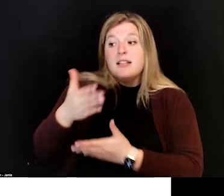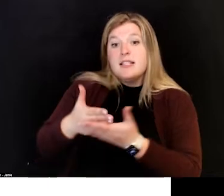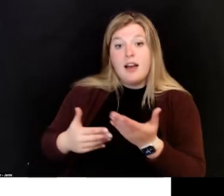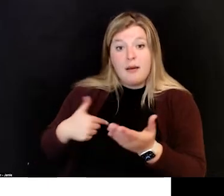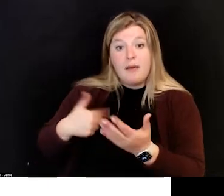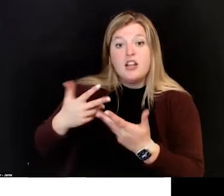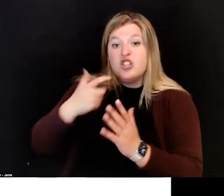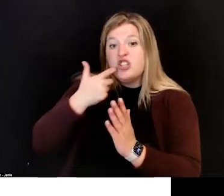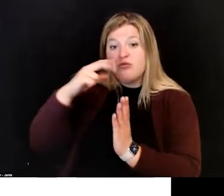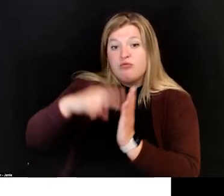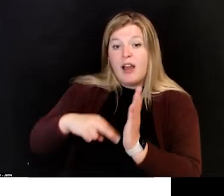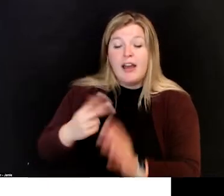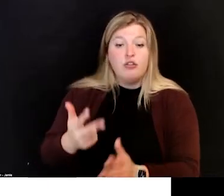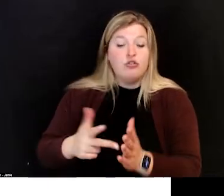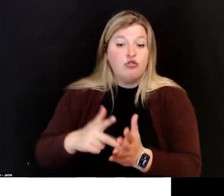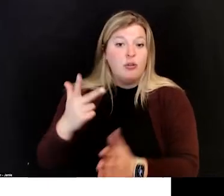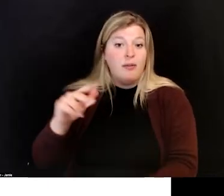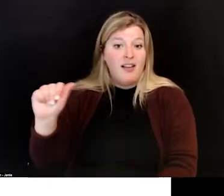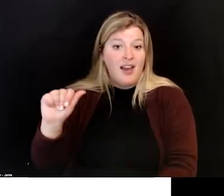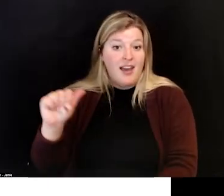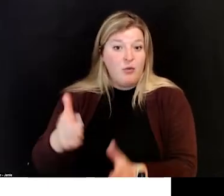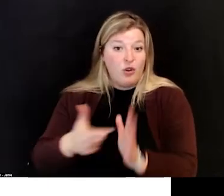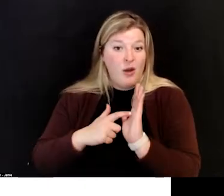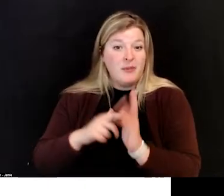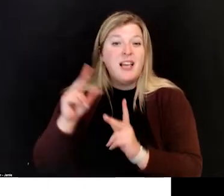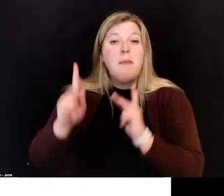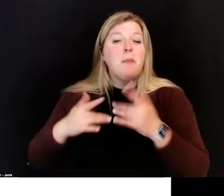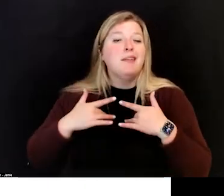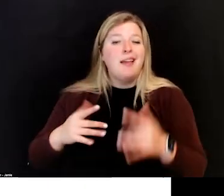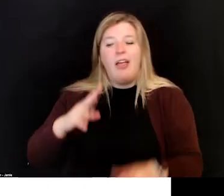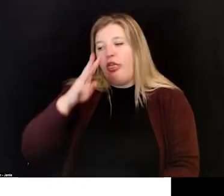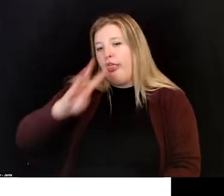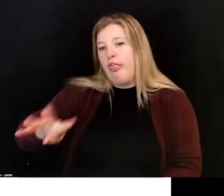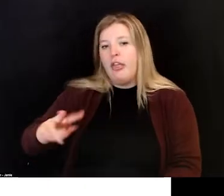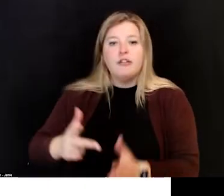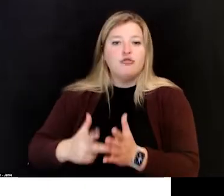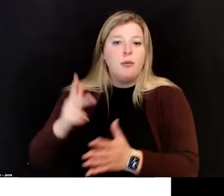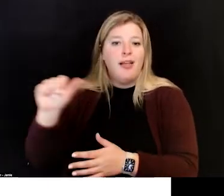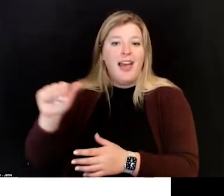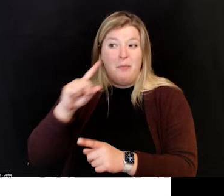And a lot of times, people don't pay attention to the AAA because they are not legally required.